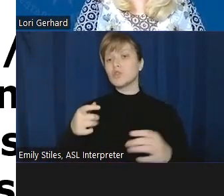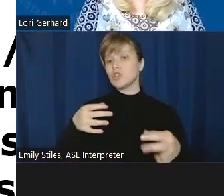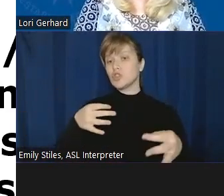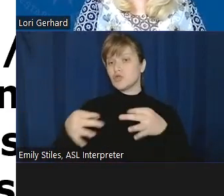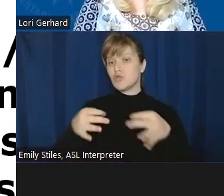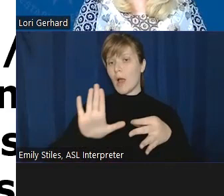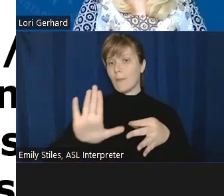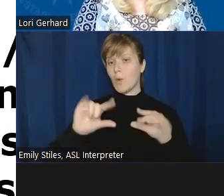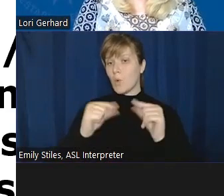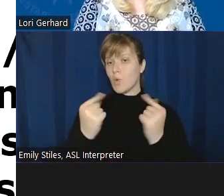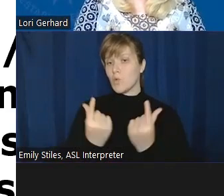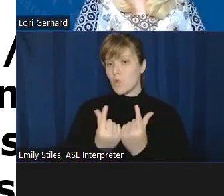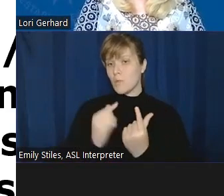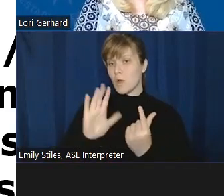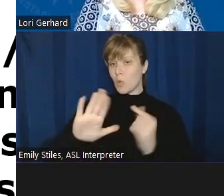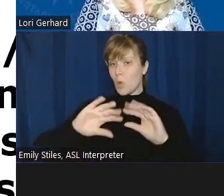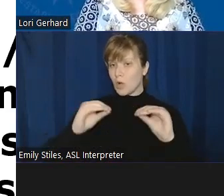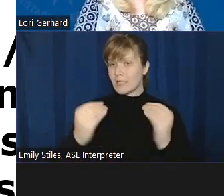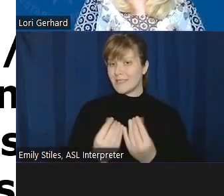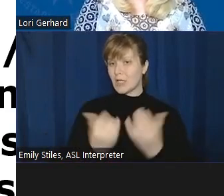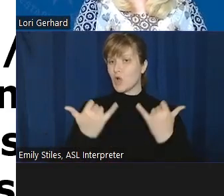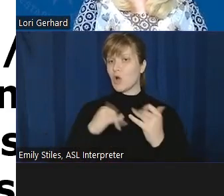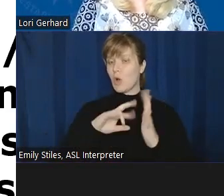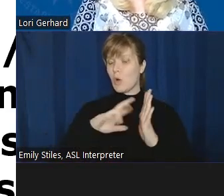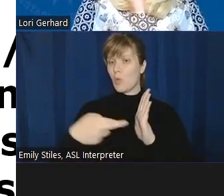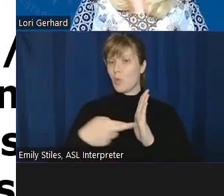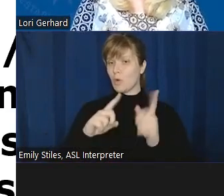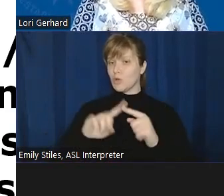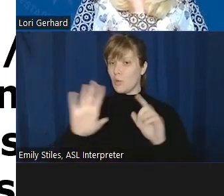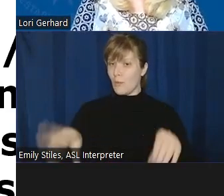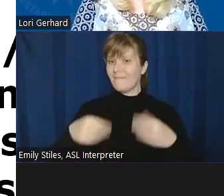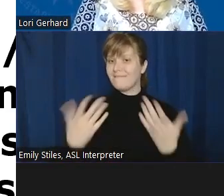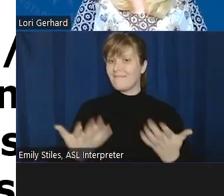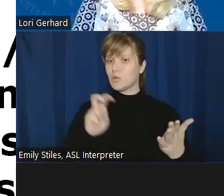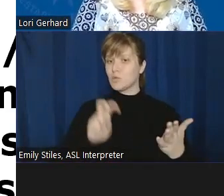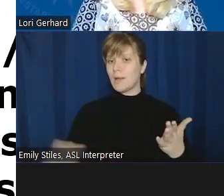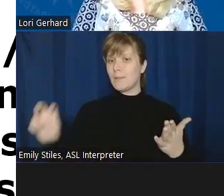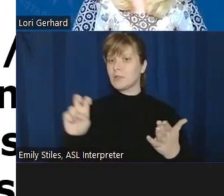role in providing transportation support to increase access to community services